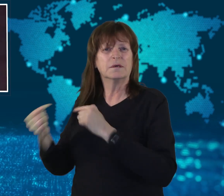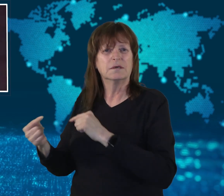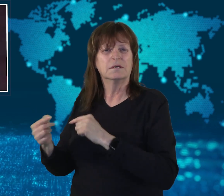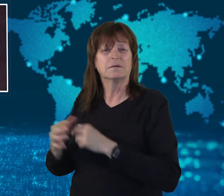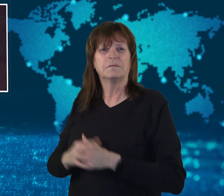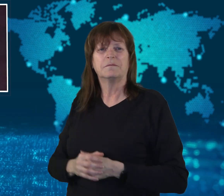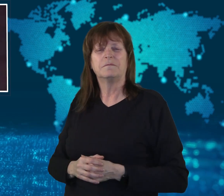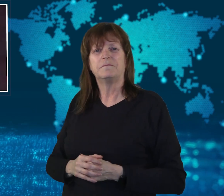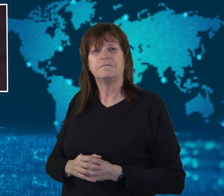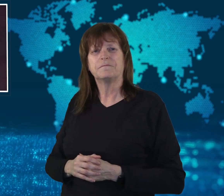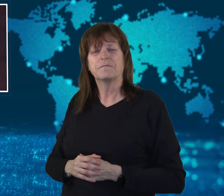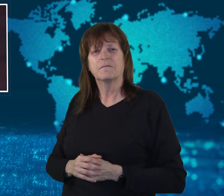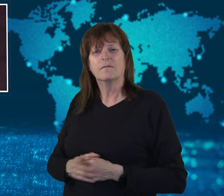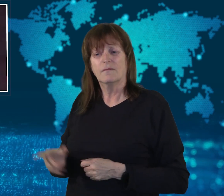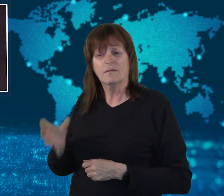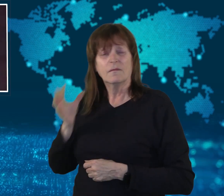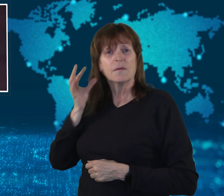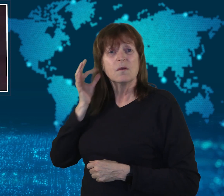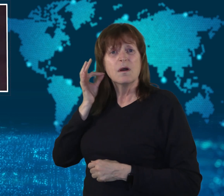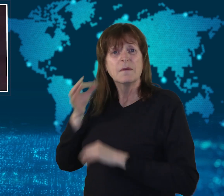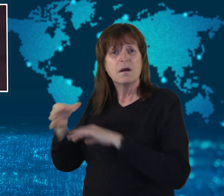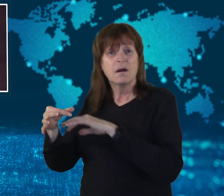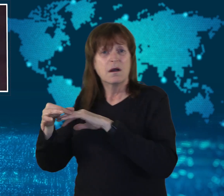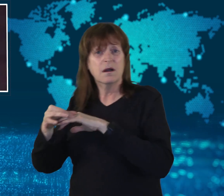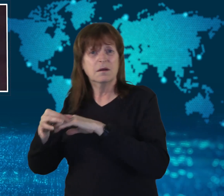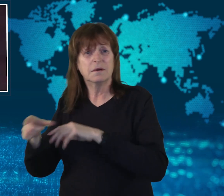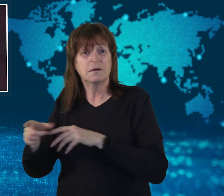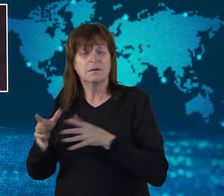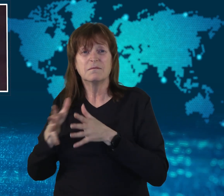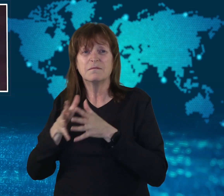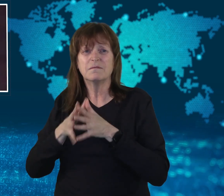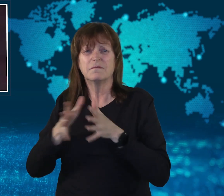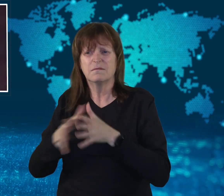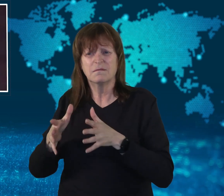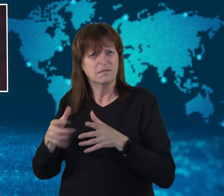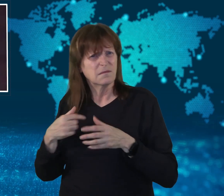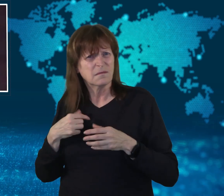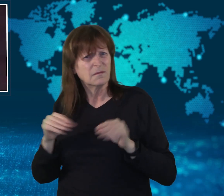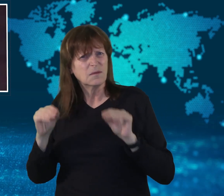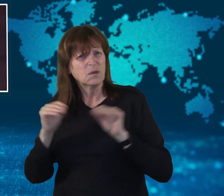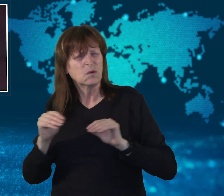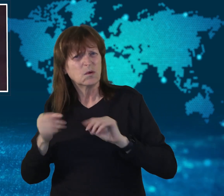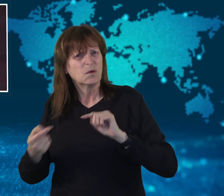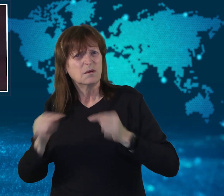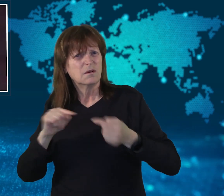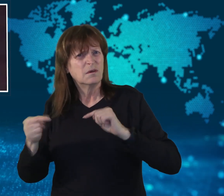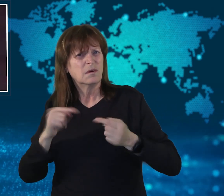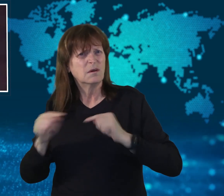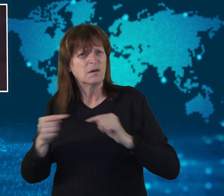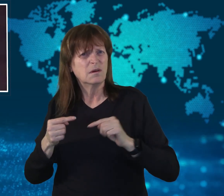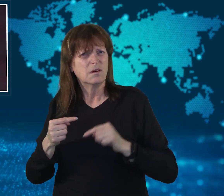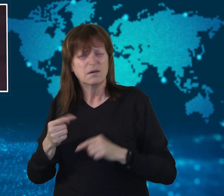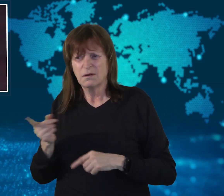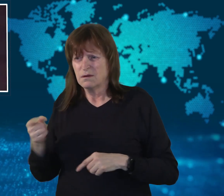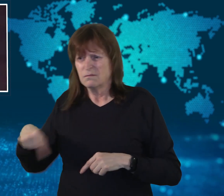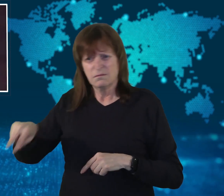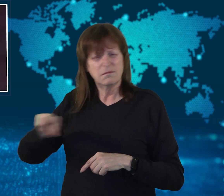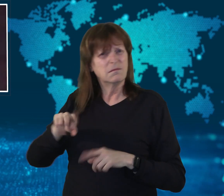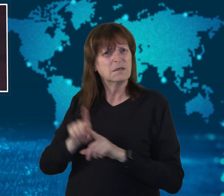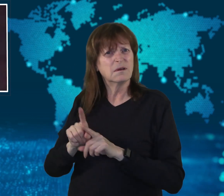He said the gymnast did wear her safety belt following the argument.